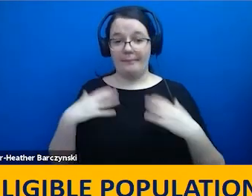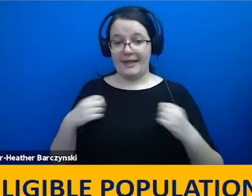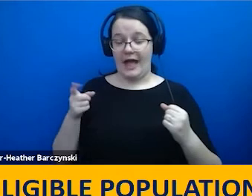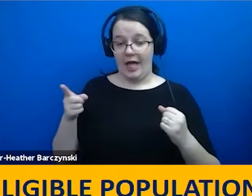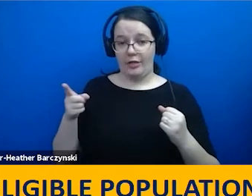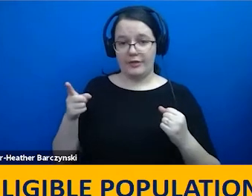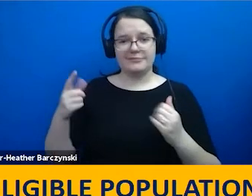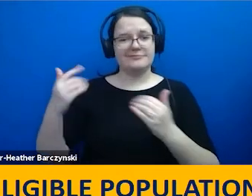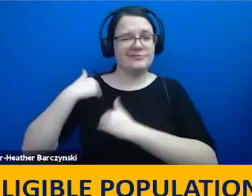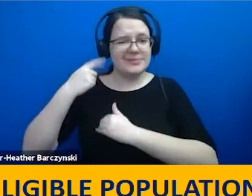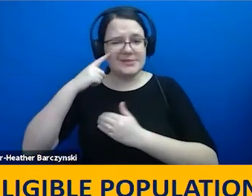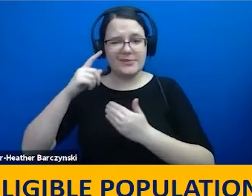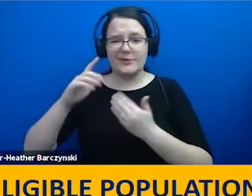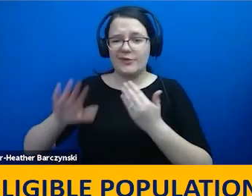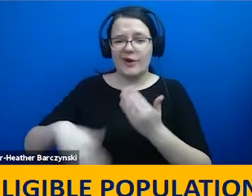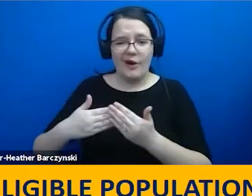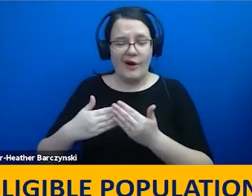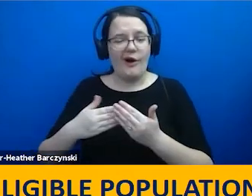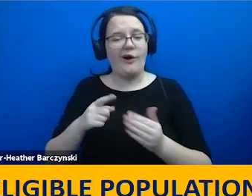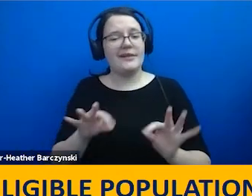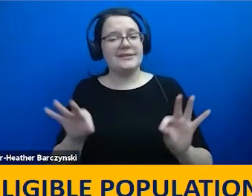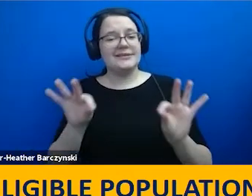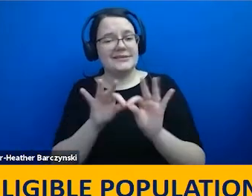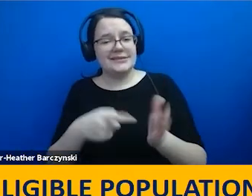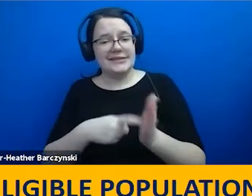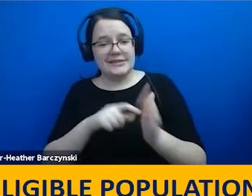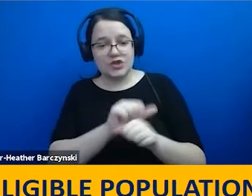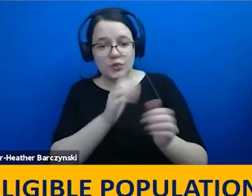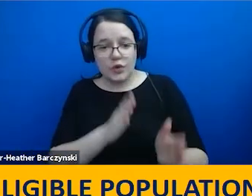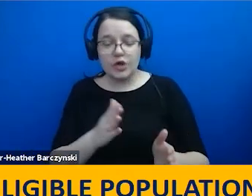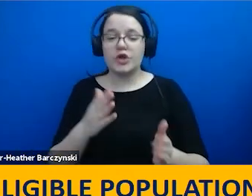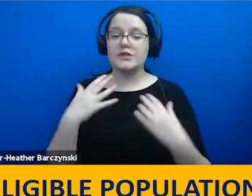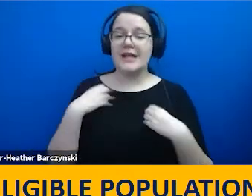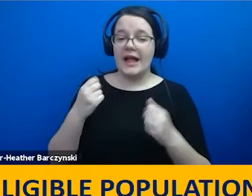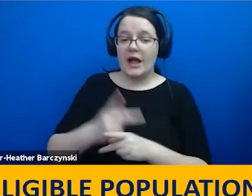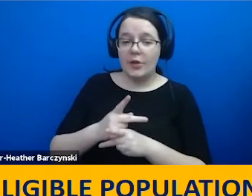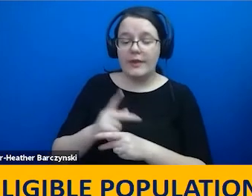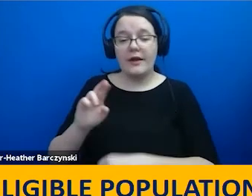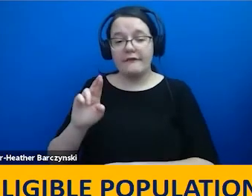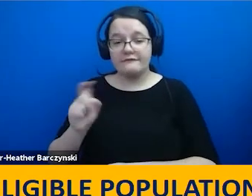all of the central workers and healthcare systems and pharmacies are asked to do patients over